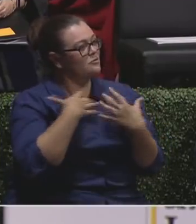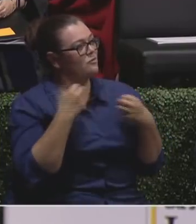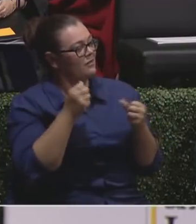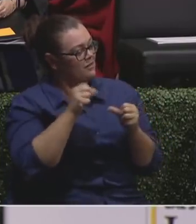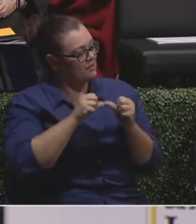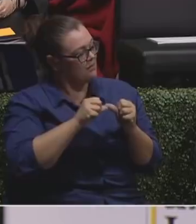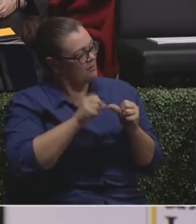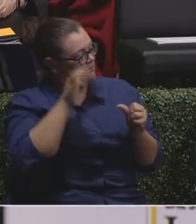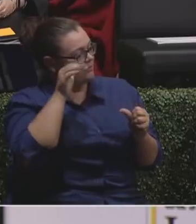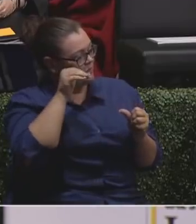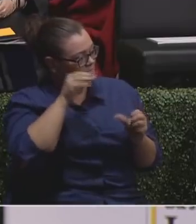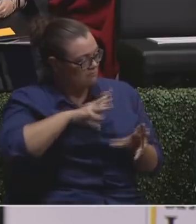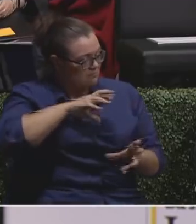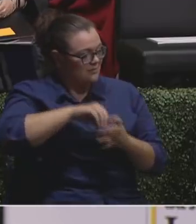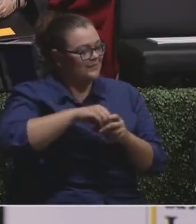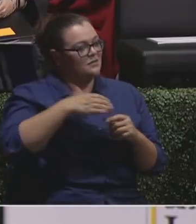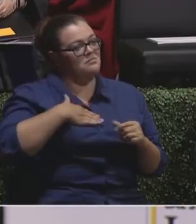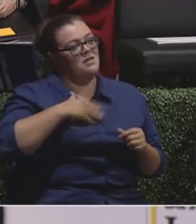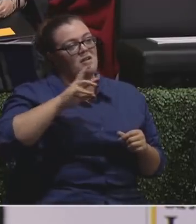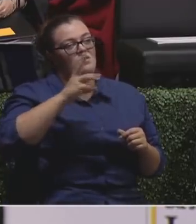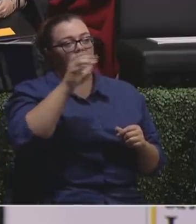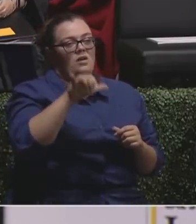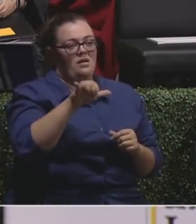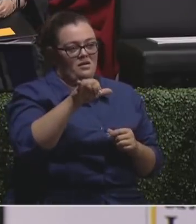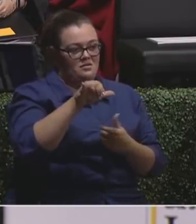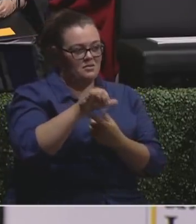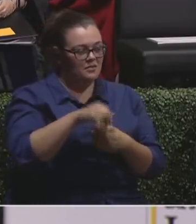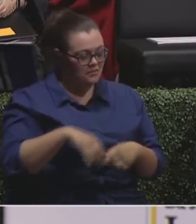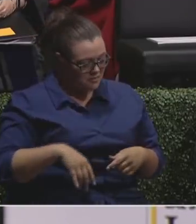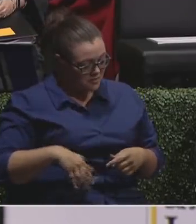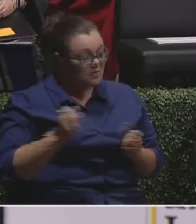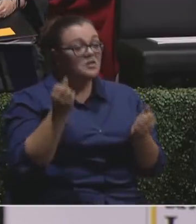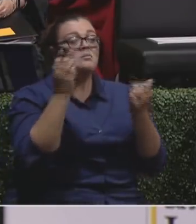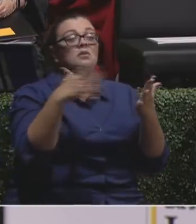HOWEVER, I BELIEVE THAT MY COURAGE, MY PASSION, MY STRENGTH AND RESILIENCE FOR THIS WORK, IS ANCHORED IN MY "WHY.